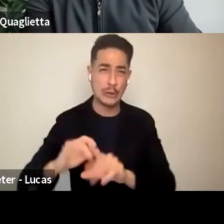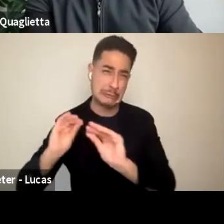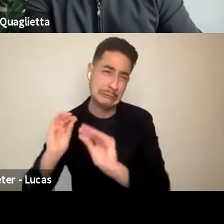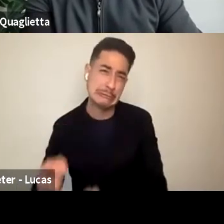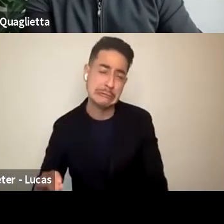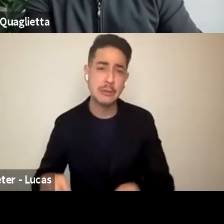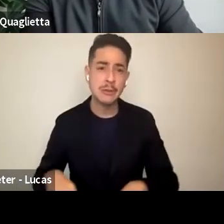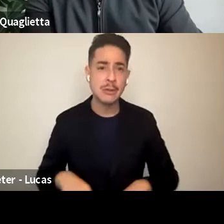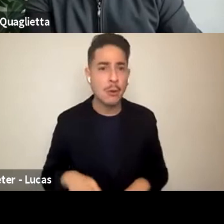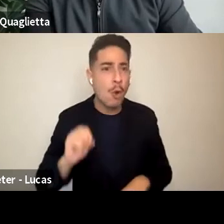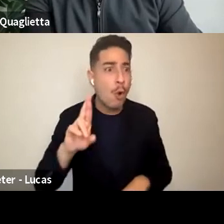not supposed to or something like that.